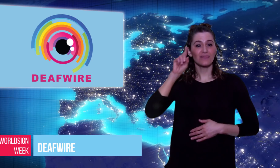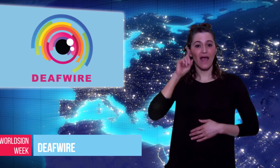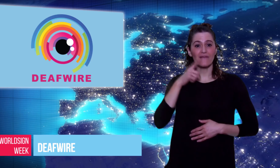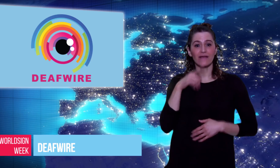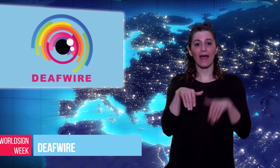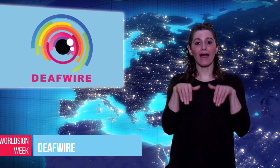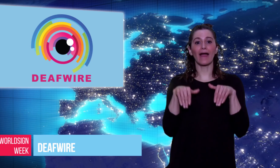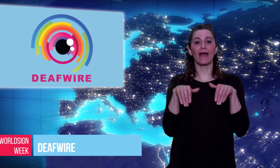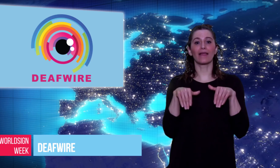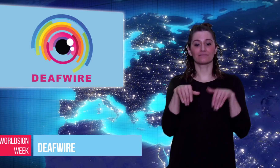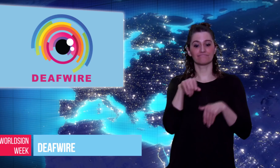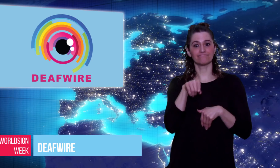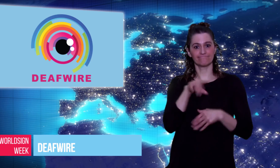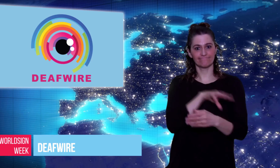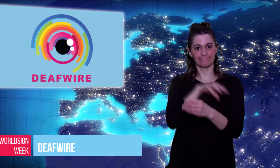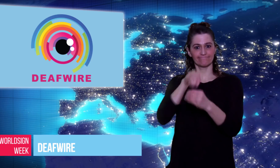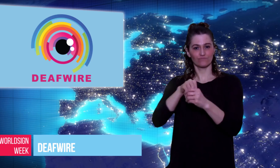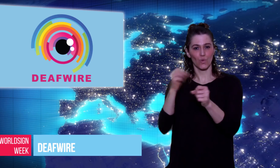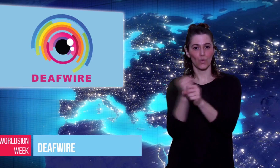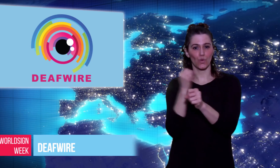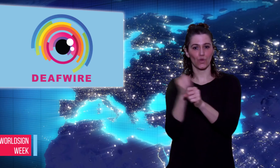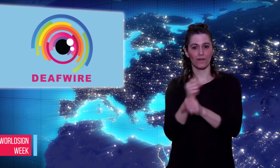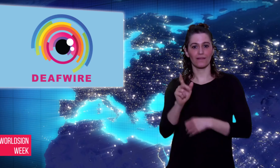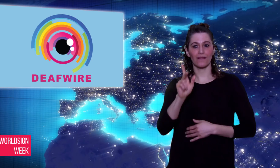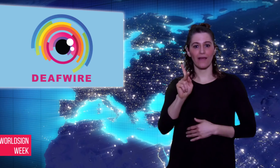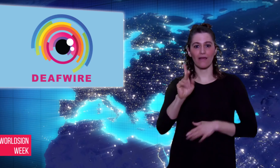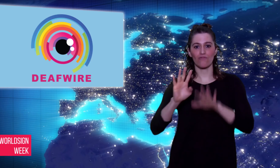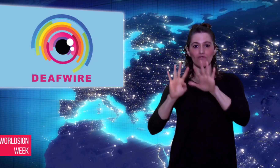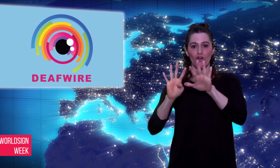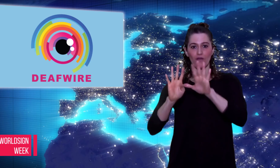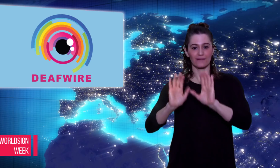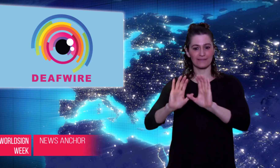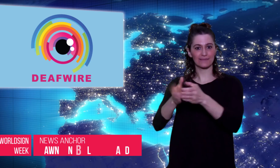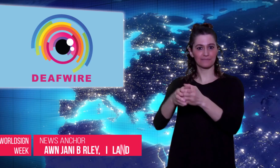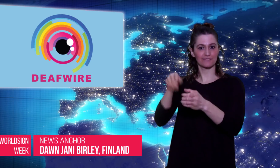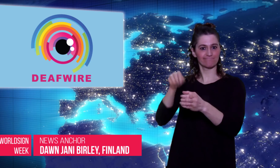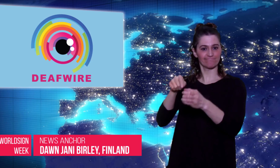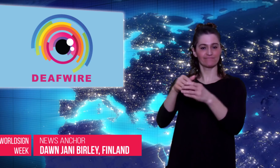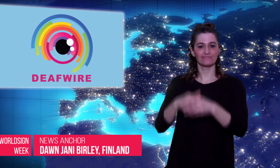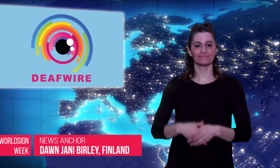Dawn: Deaf dog joins K-9 Team